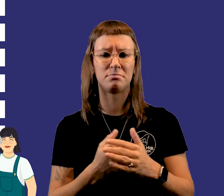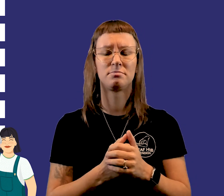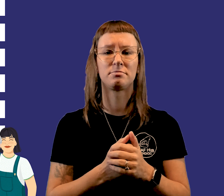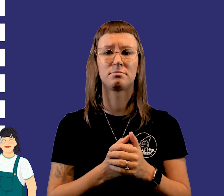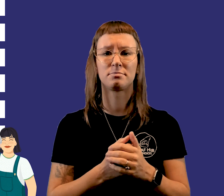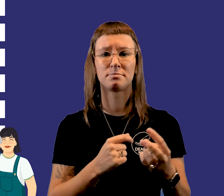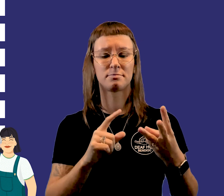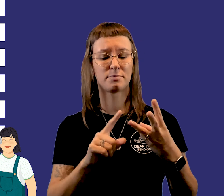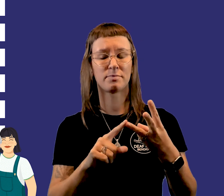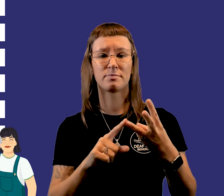Symptoms.